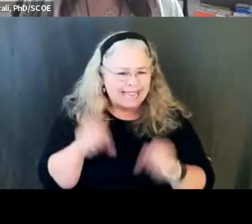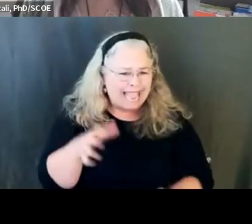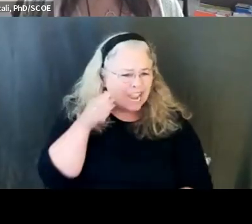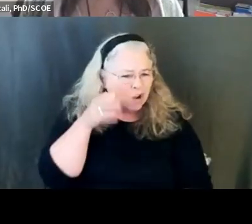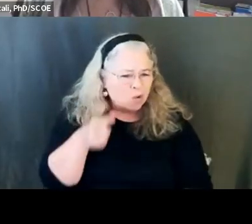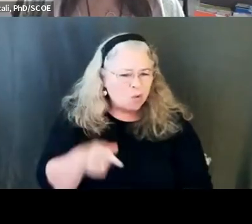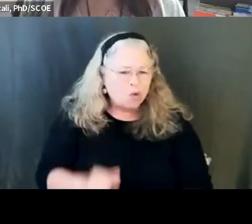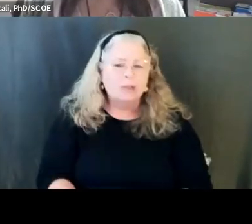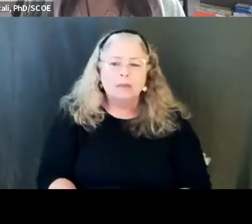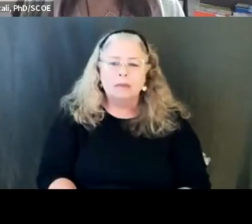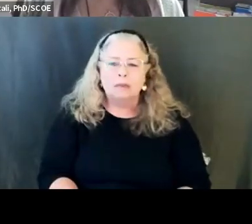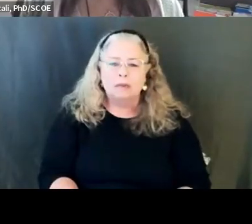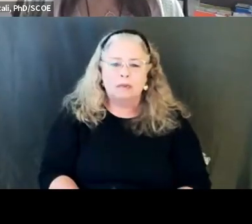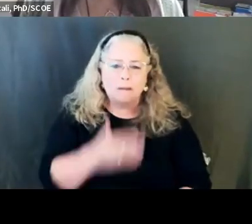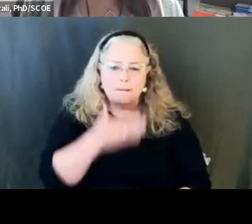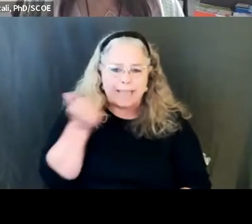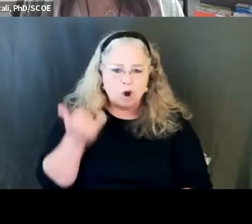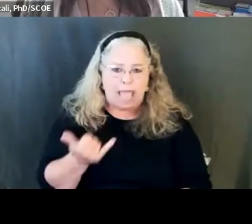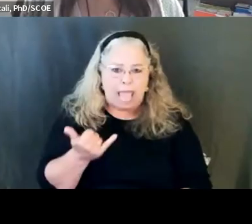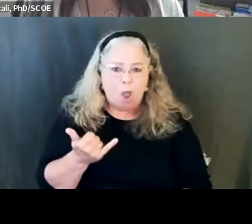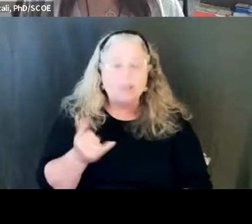Jennifer Adcock: Okay sure is this better now? Lillie Moffett: Yeah I can hear you.